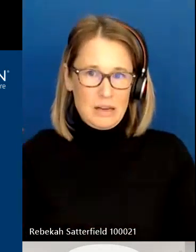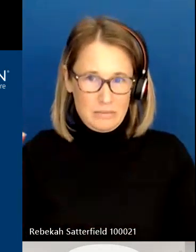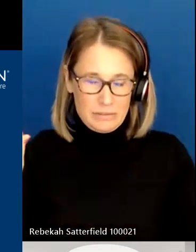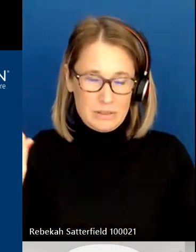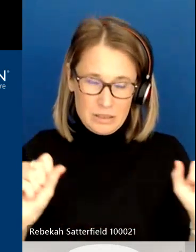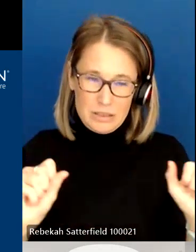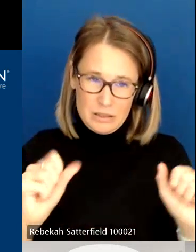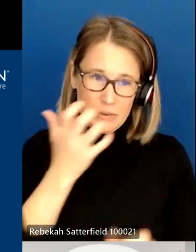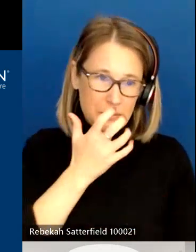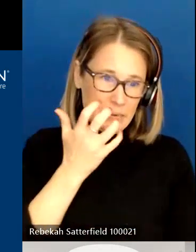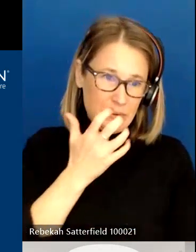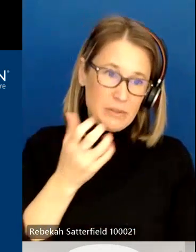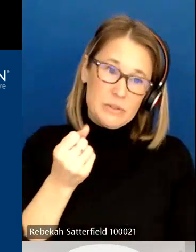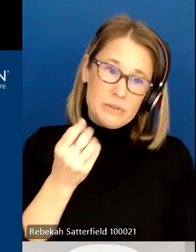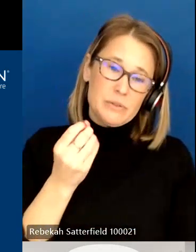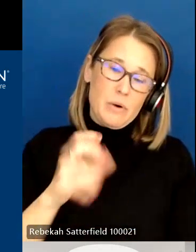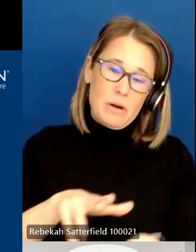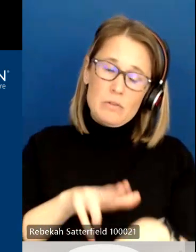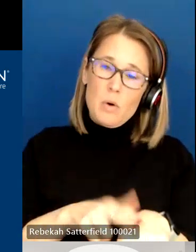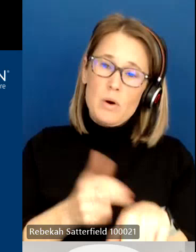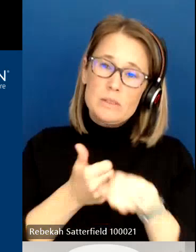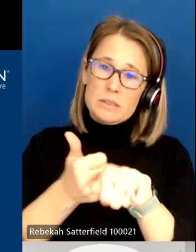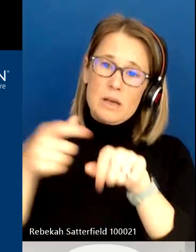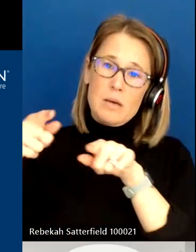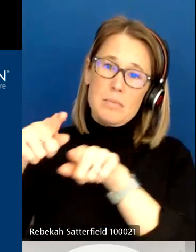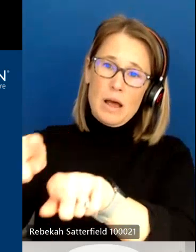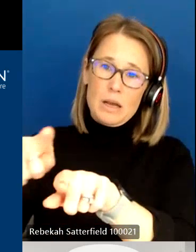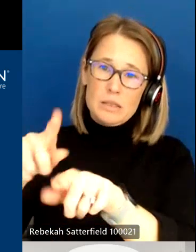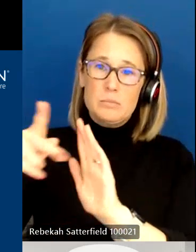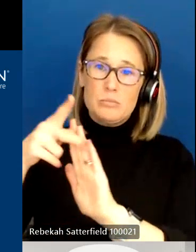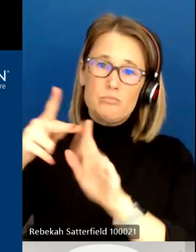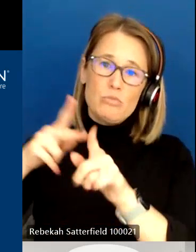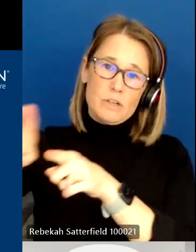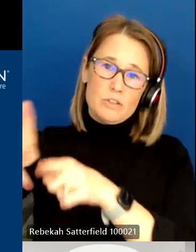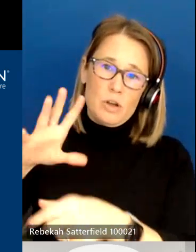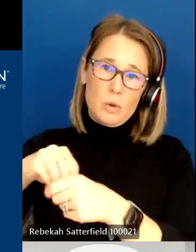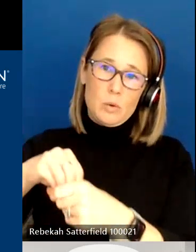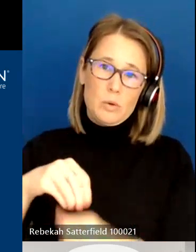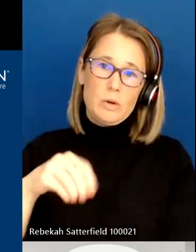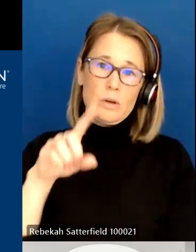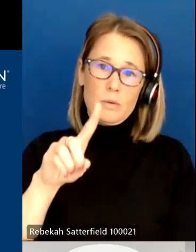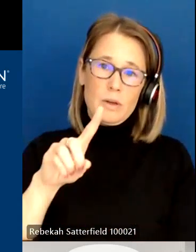of course um compliance professionals including section 1557 officers and coordinators would need